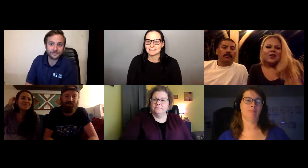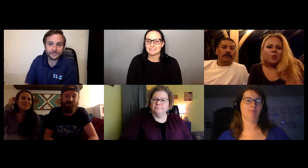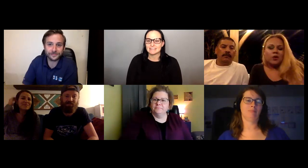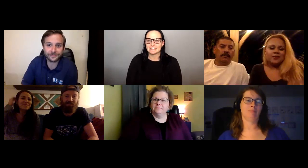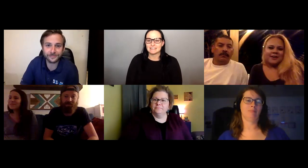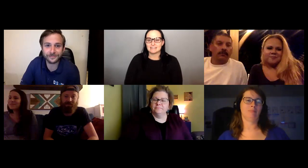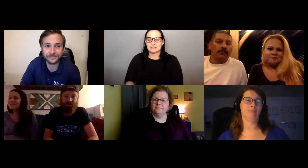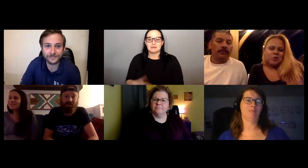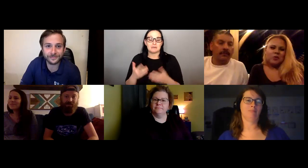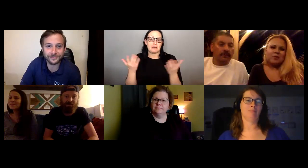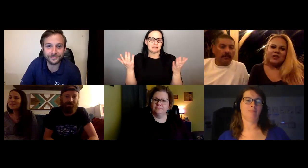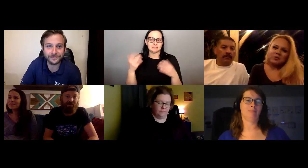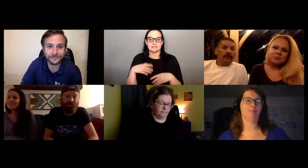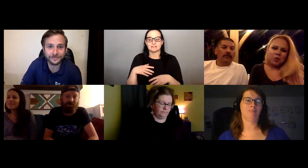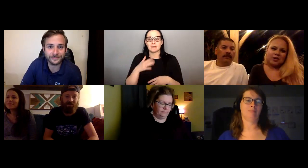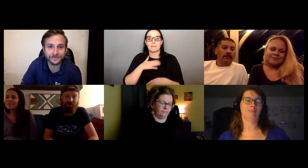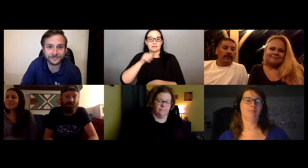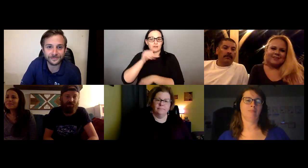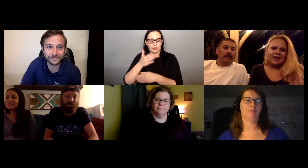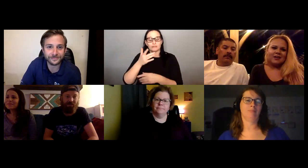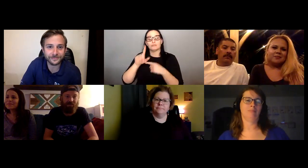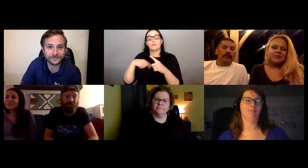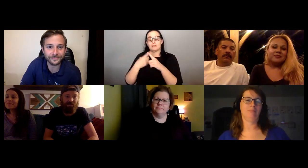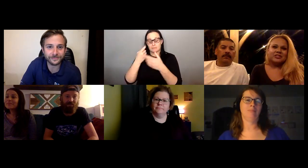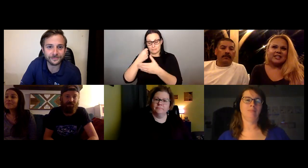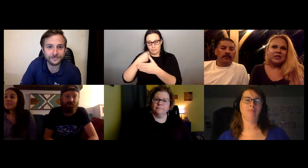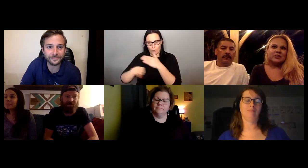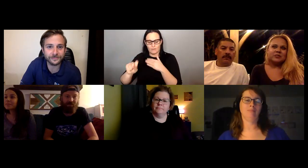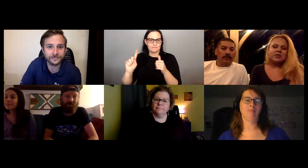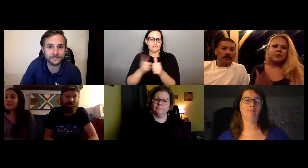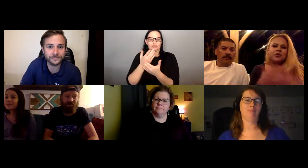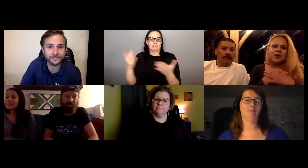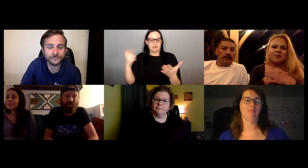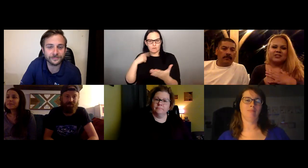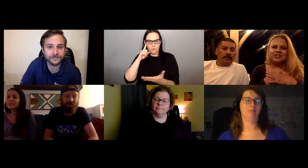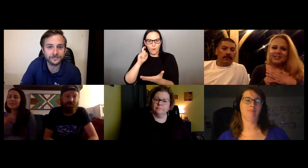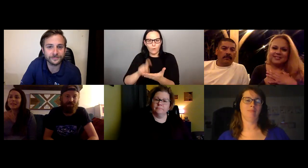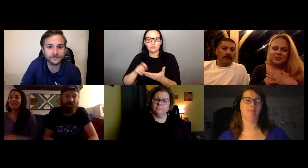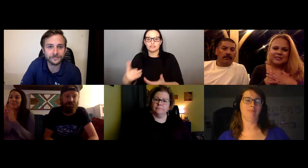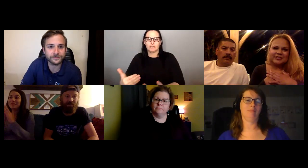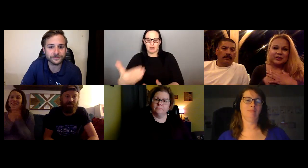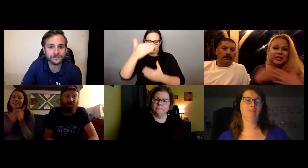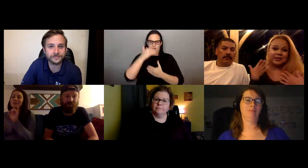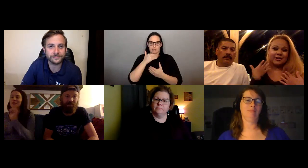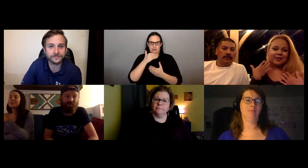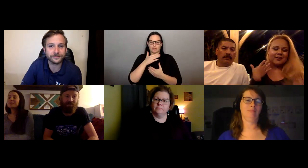well um when my daughter was born the first thing i noticed when they put